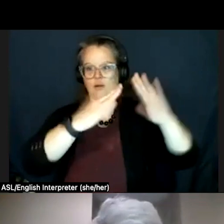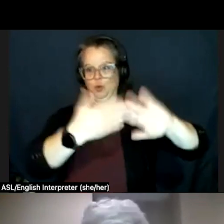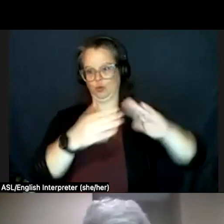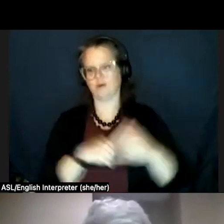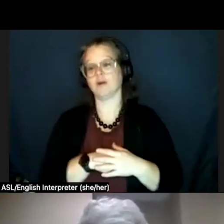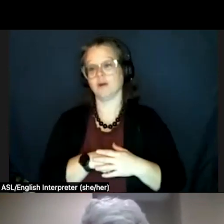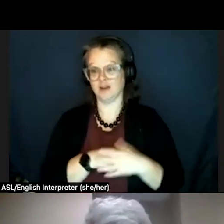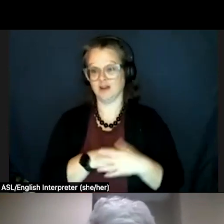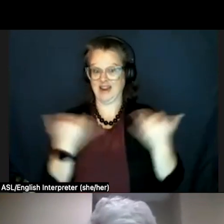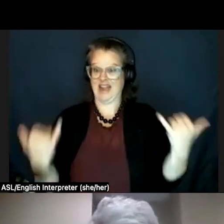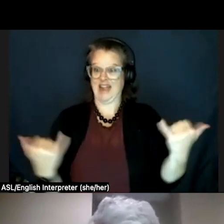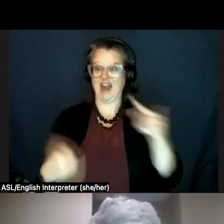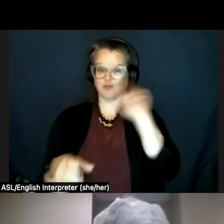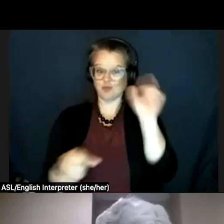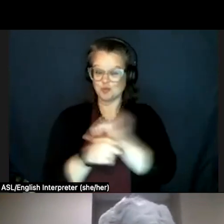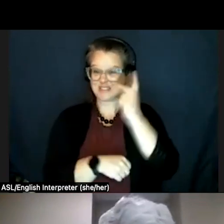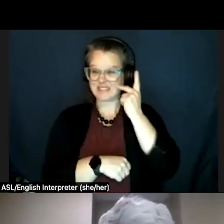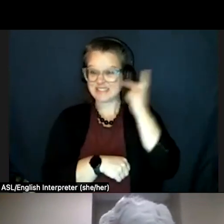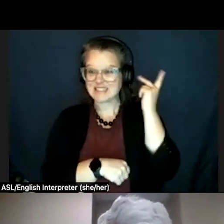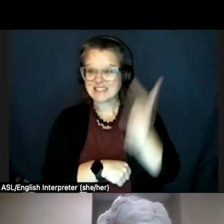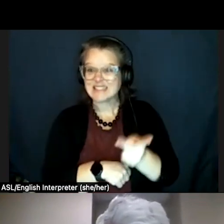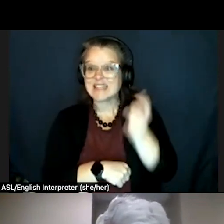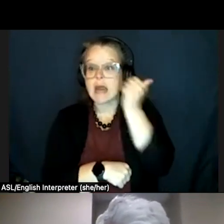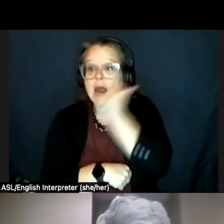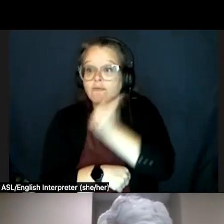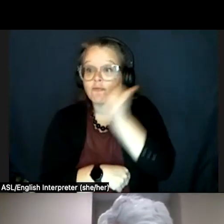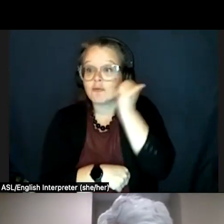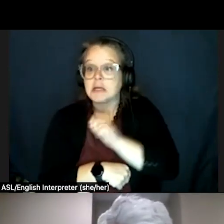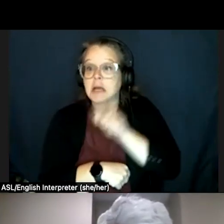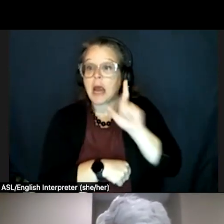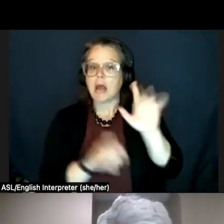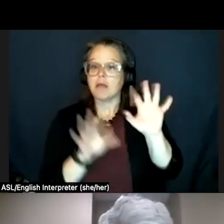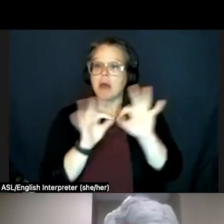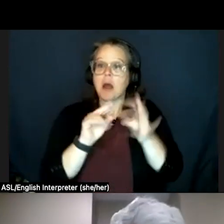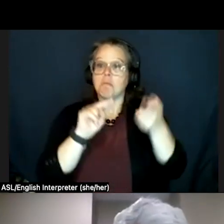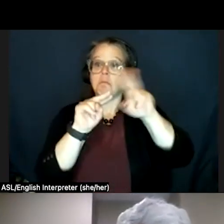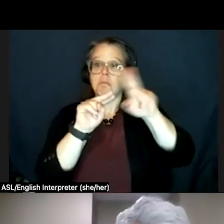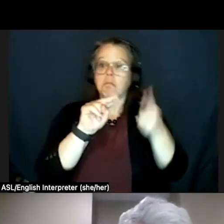need to have knowledge or we would need to have insight into the carrier to do that. Now we have